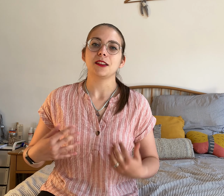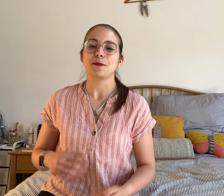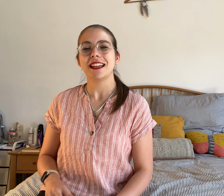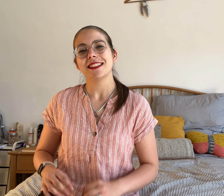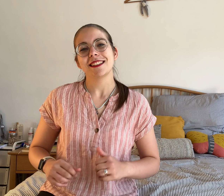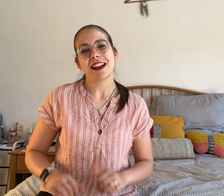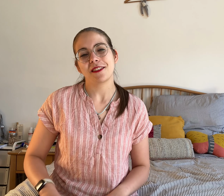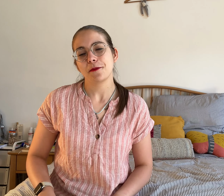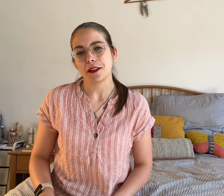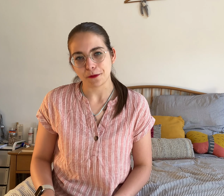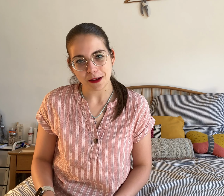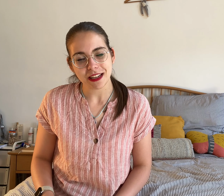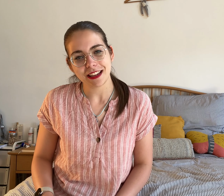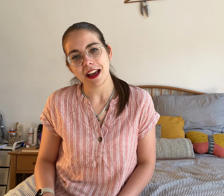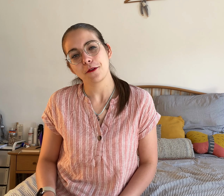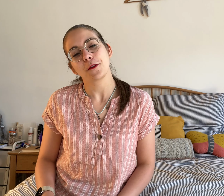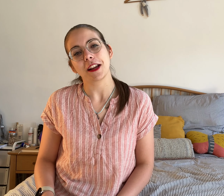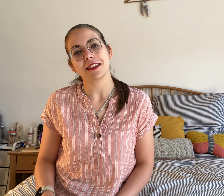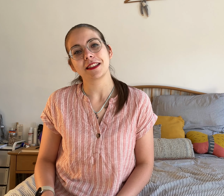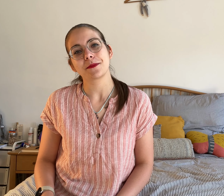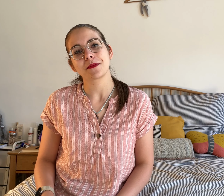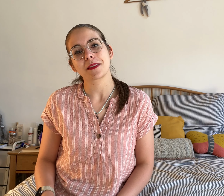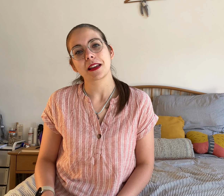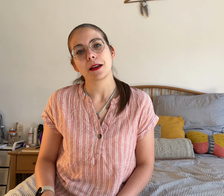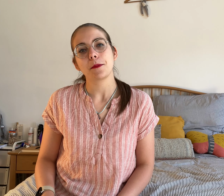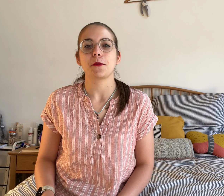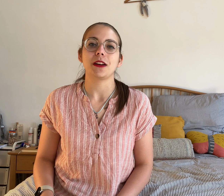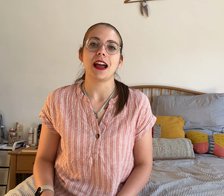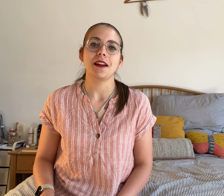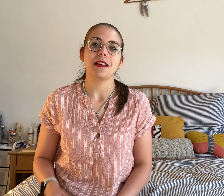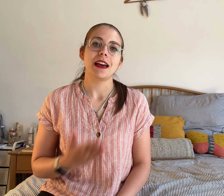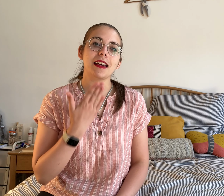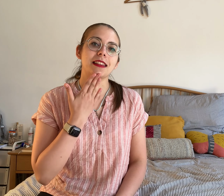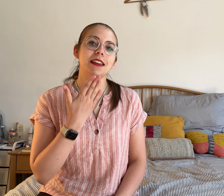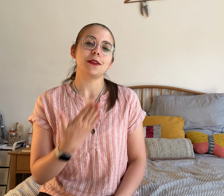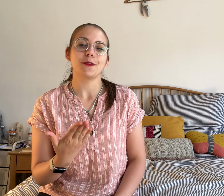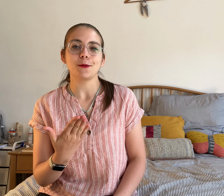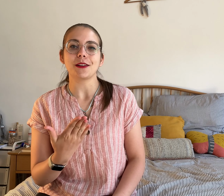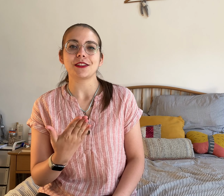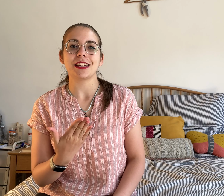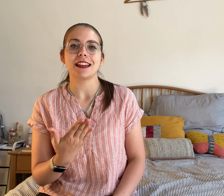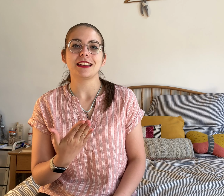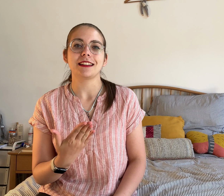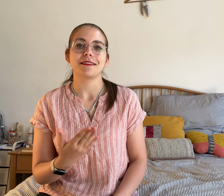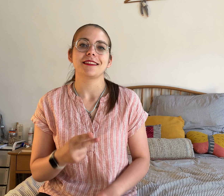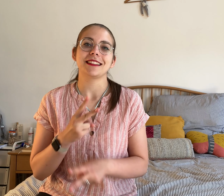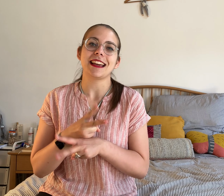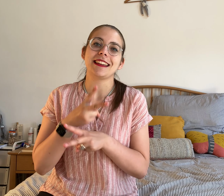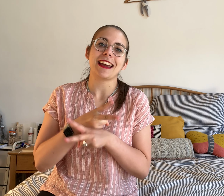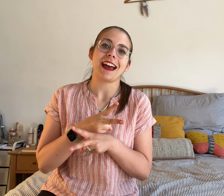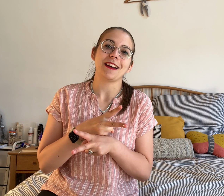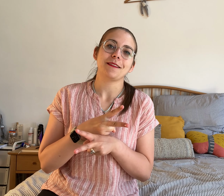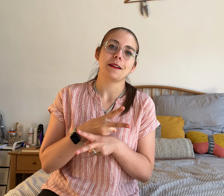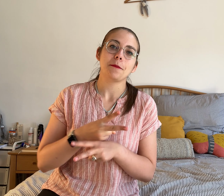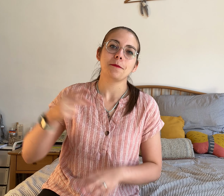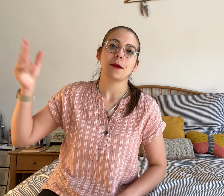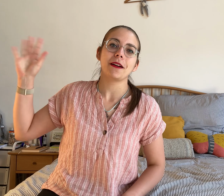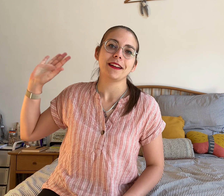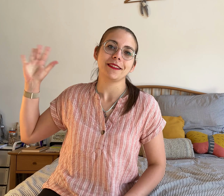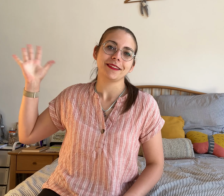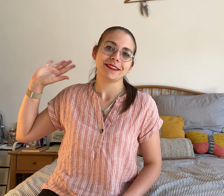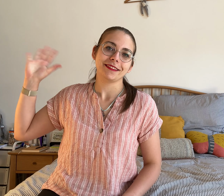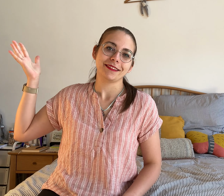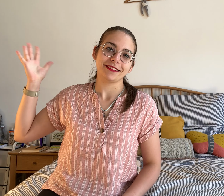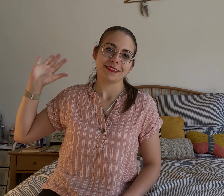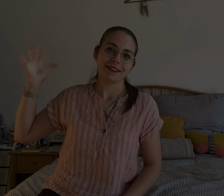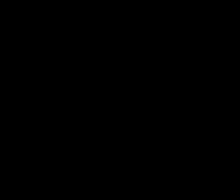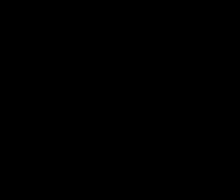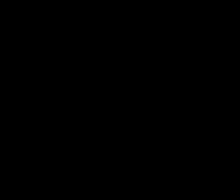please share it with your family and friends, but for now: thank you for watching! Take care! Bye!